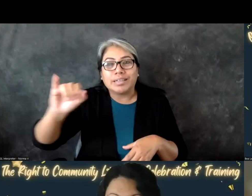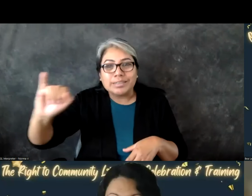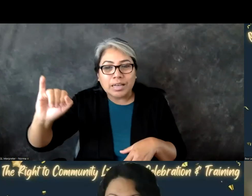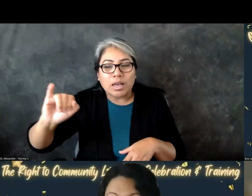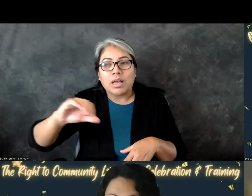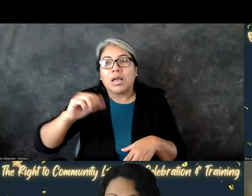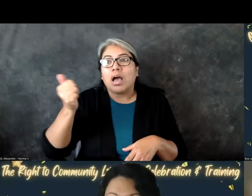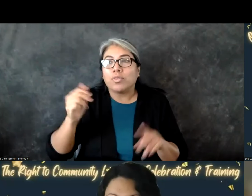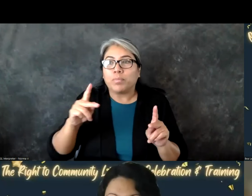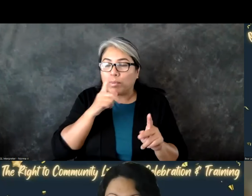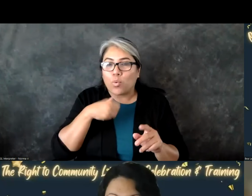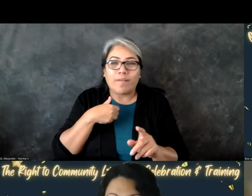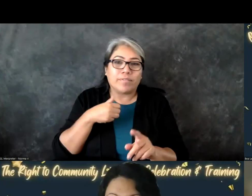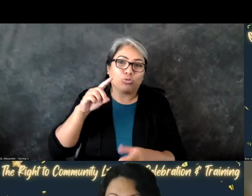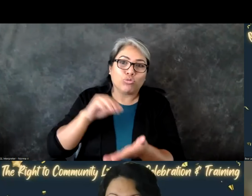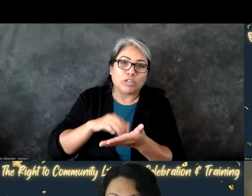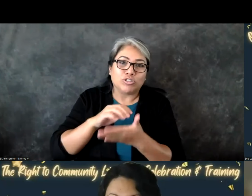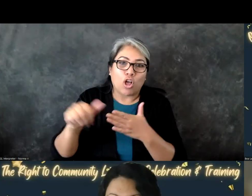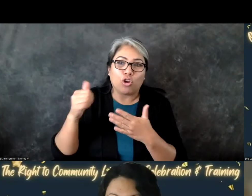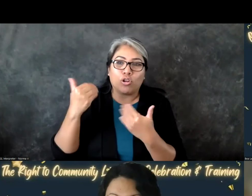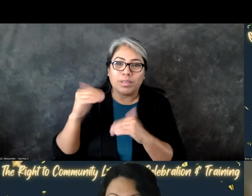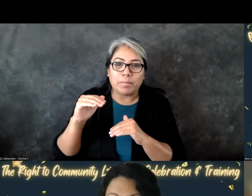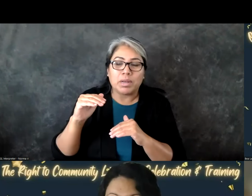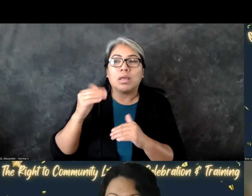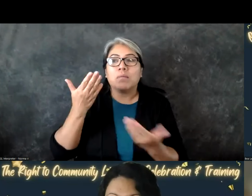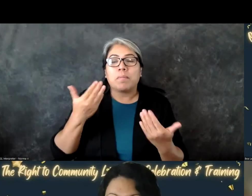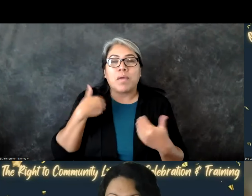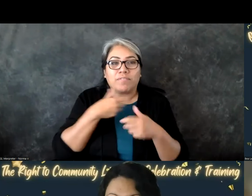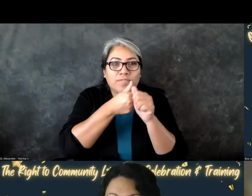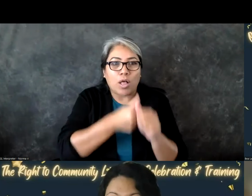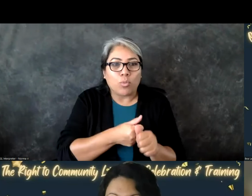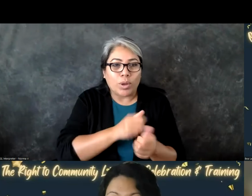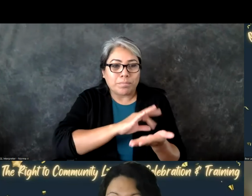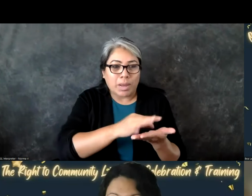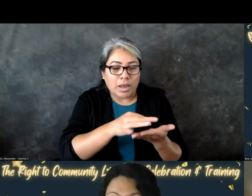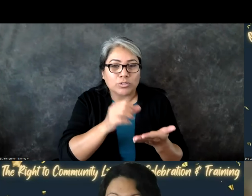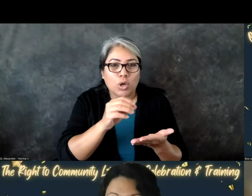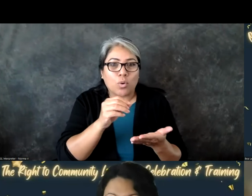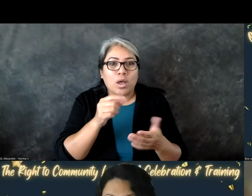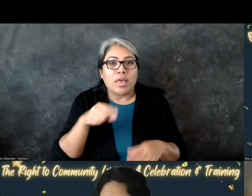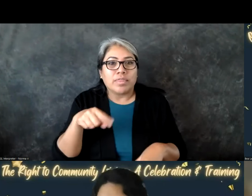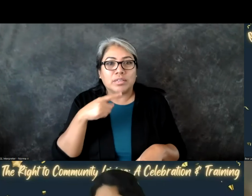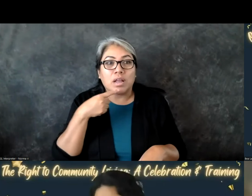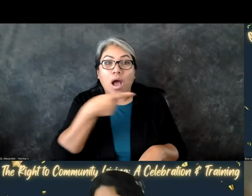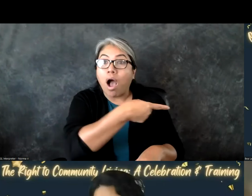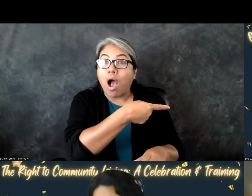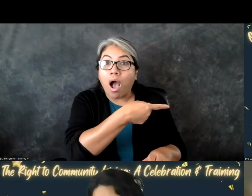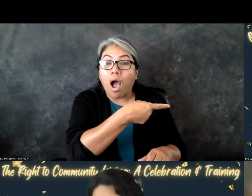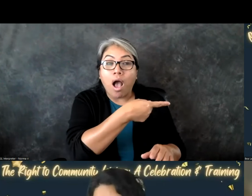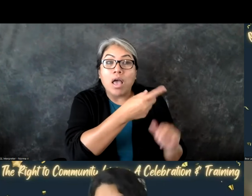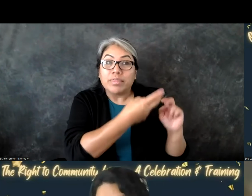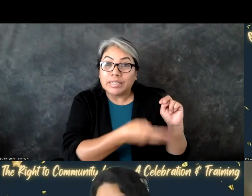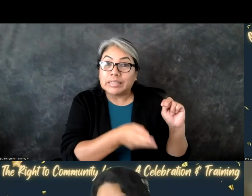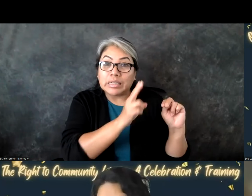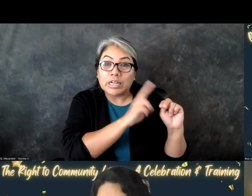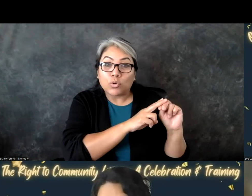is a beginning. Because maybe some of these other programs like SSI and others that have the $2,000 limit, they were